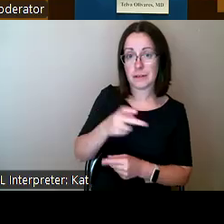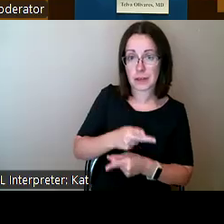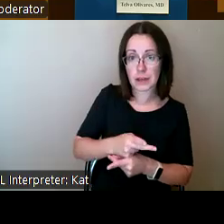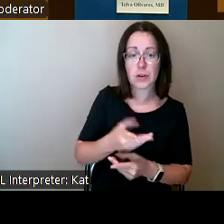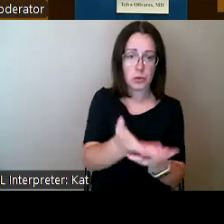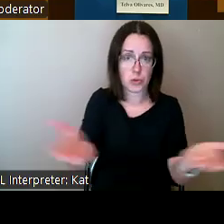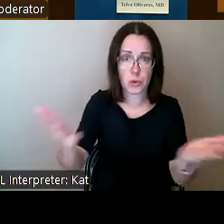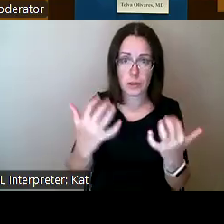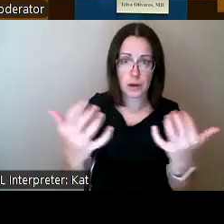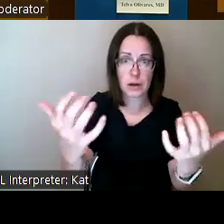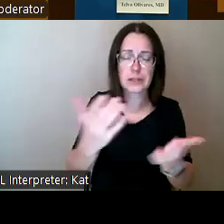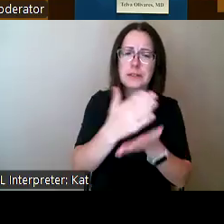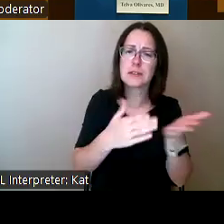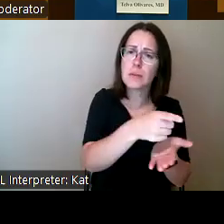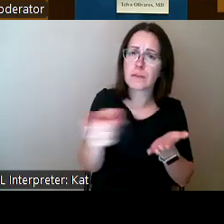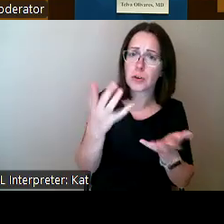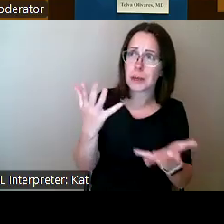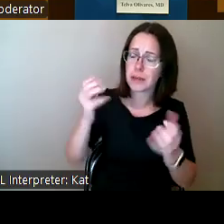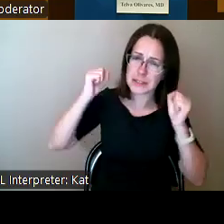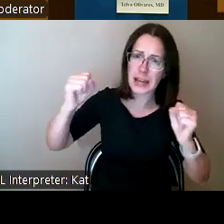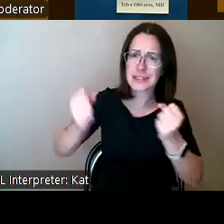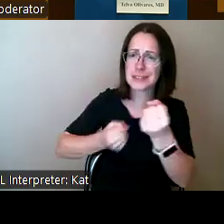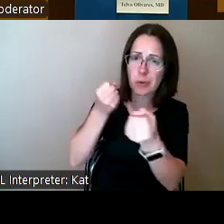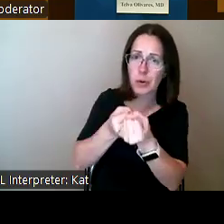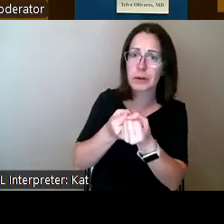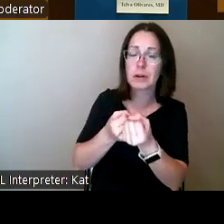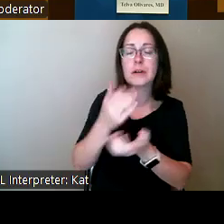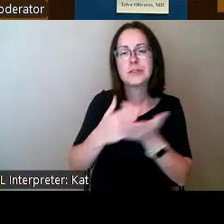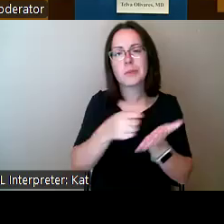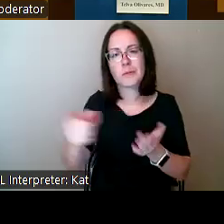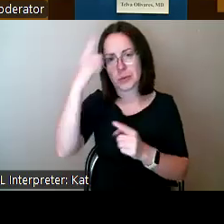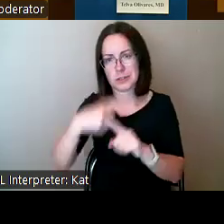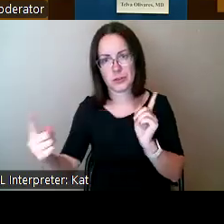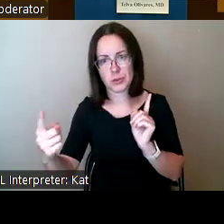are people who may be cheering this and people who are jearing this and yet this is a reality